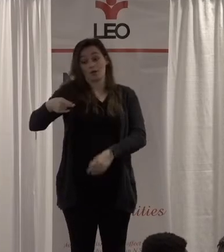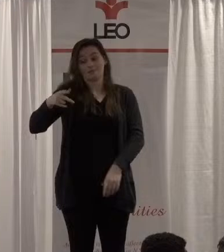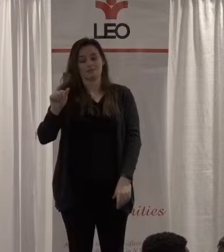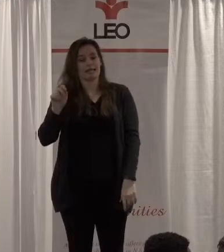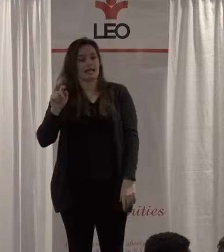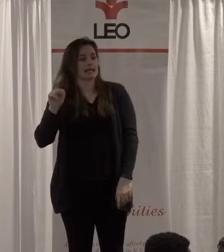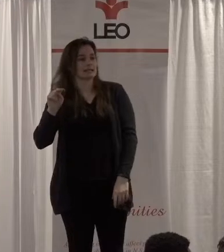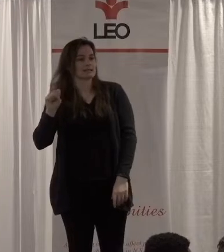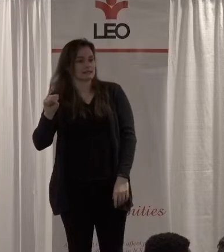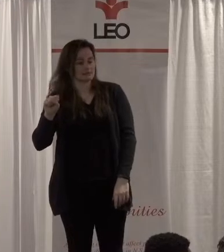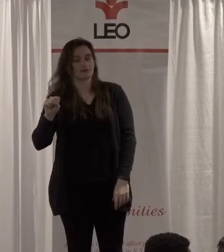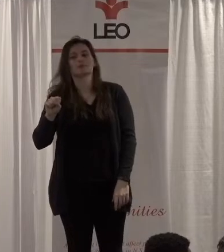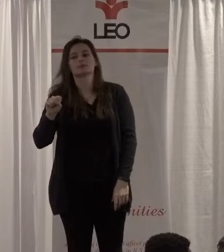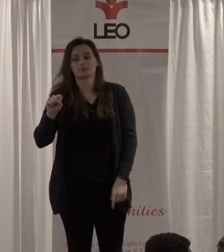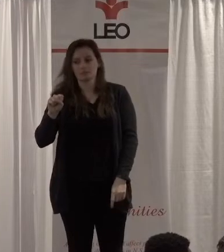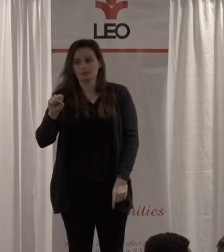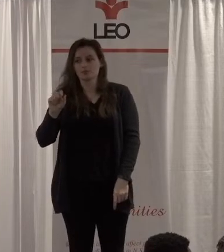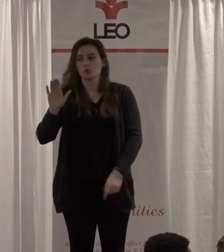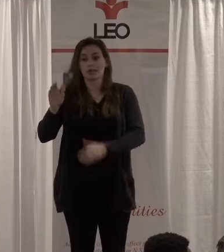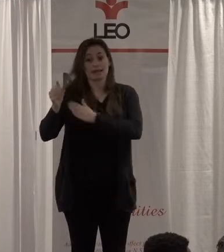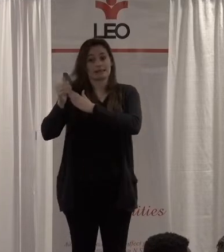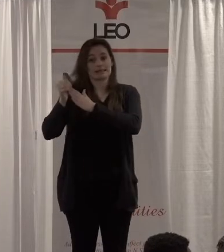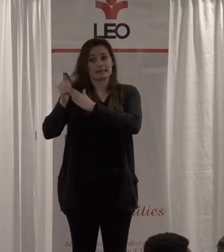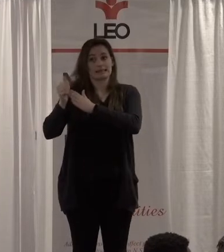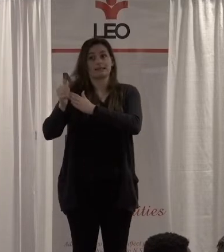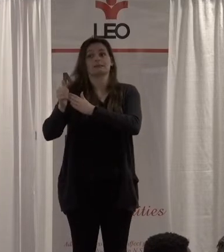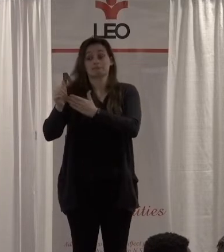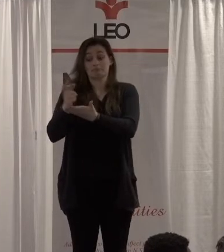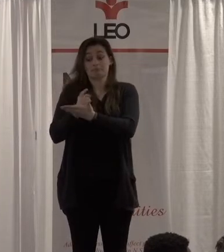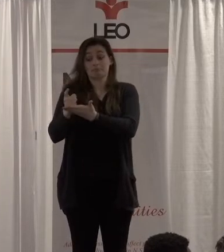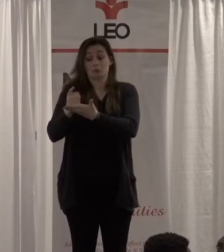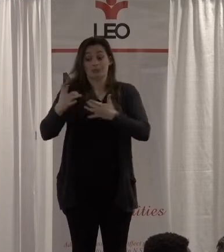FOR THEIR LEADERSHIP IN COORDINATING THIS WEEK'S EVENTS